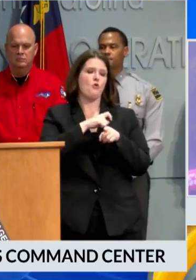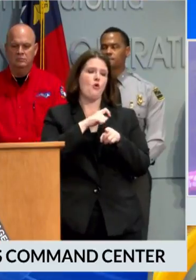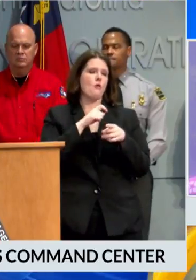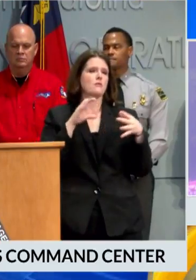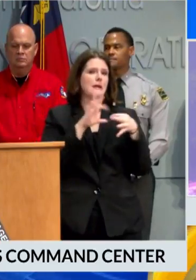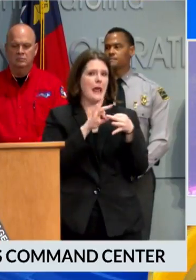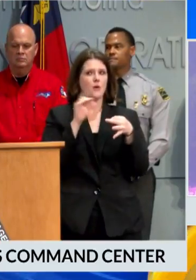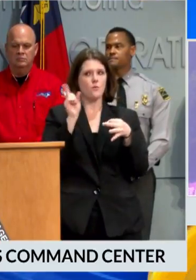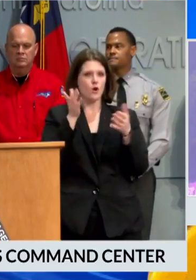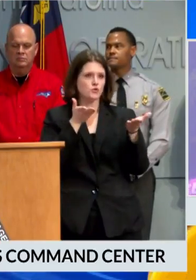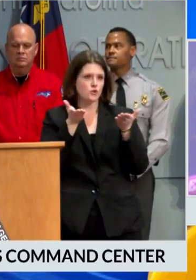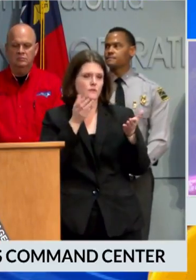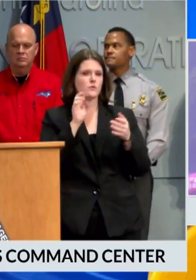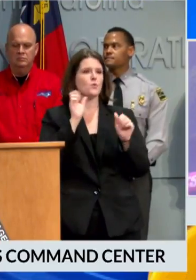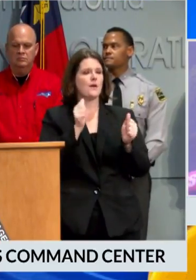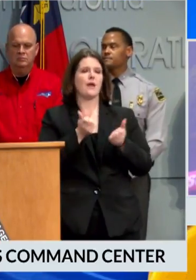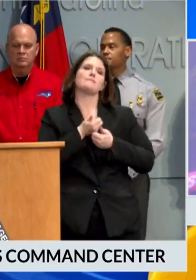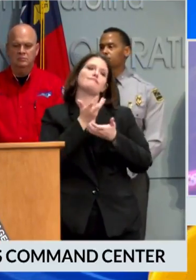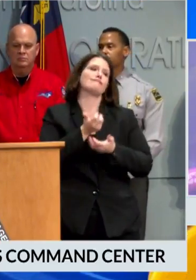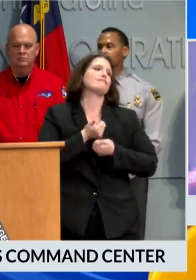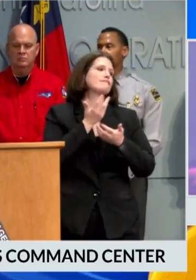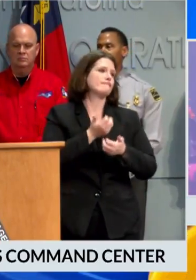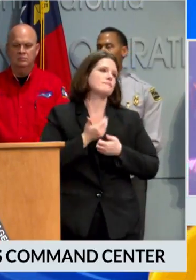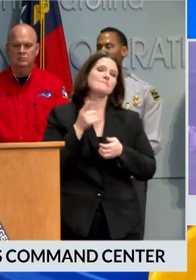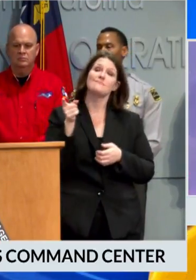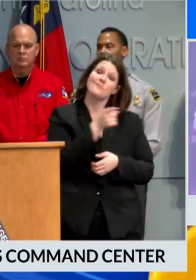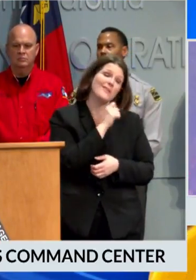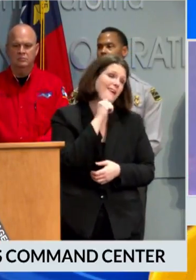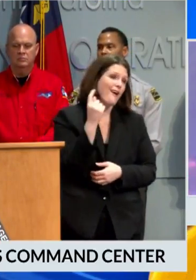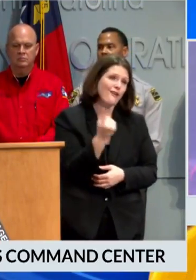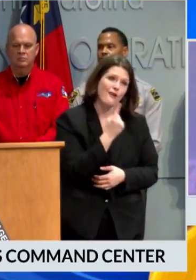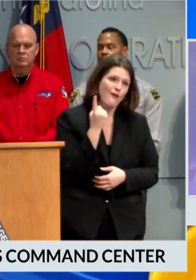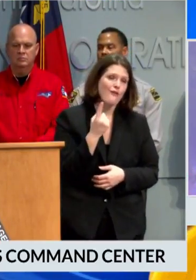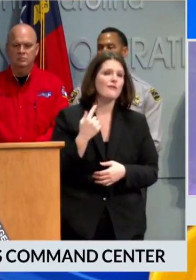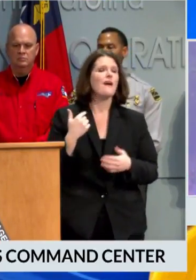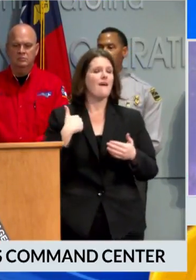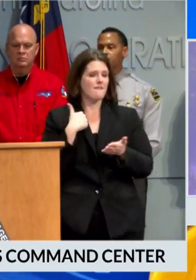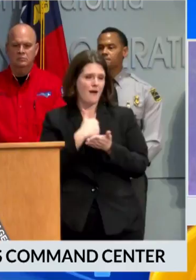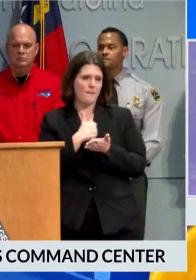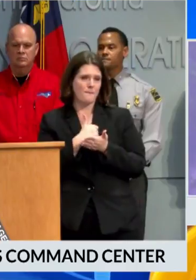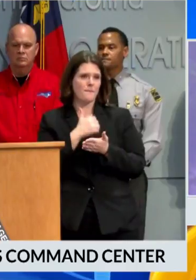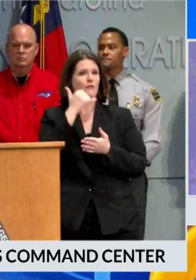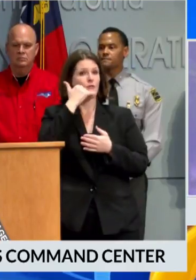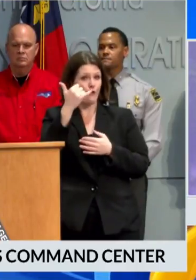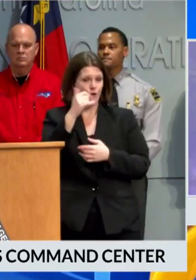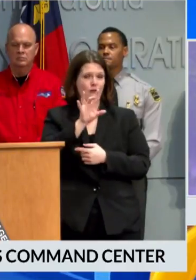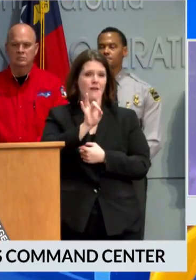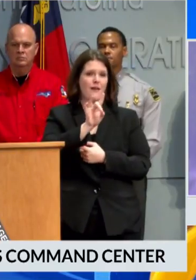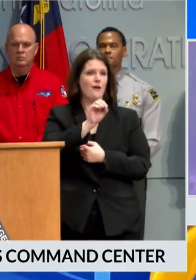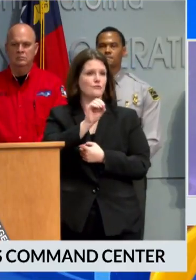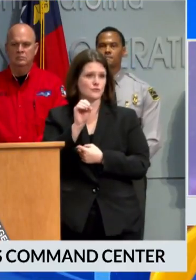THAT NUMBER IS 800-95-5990 WE KNOW THAT DISASTERS ARE STRESSFUL AND THIS HOTLINE IS A PLACE 24 HOURS A DAY WERE YOU CAN GET CONNECTED TO